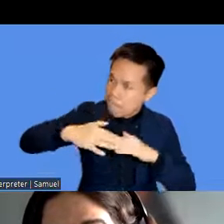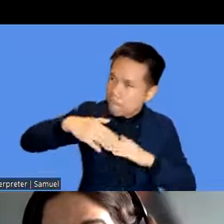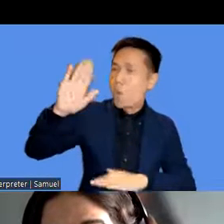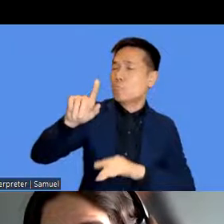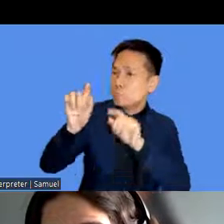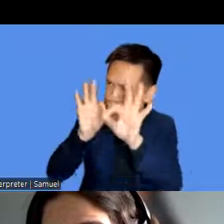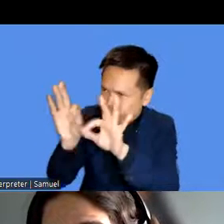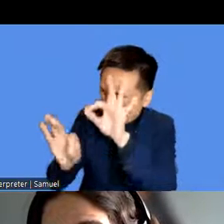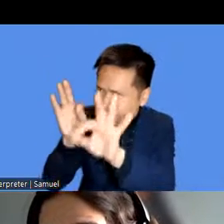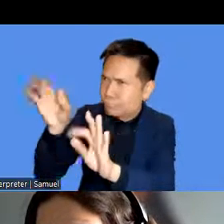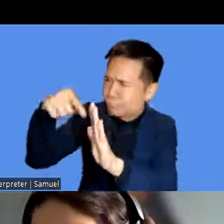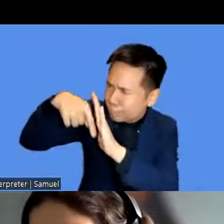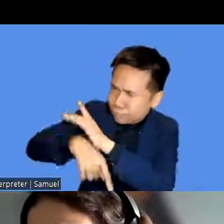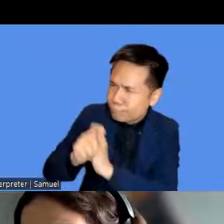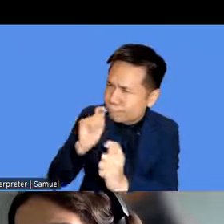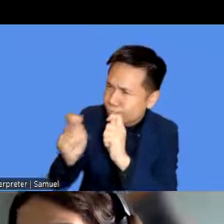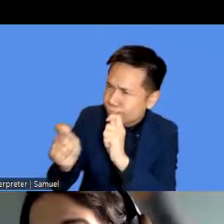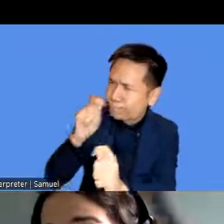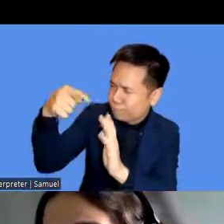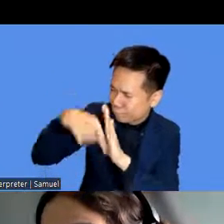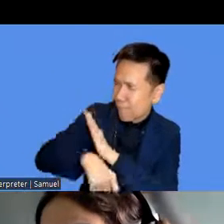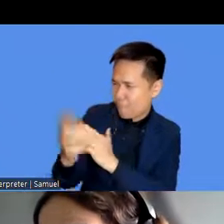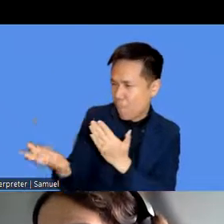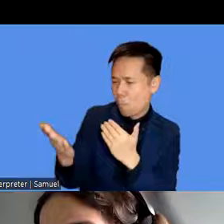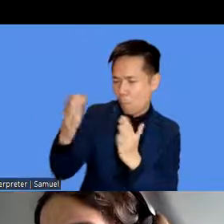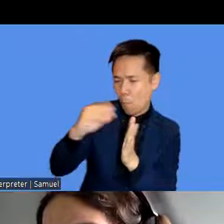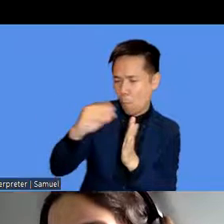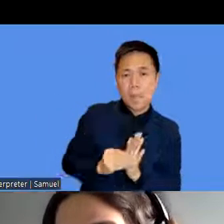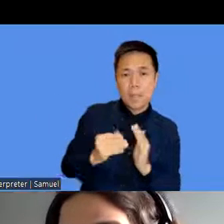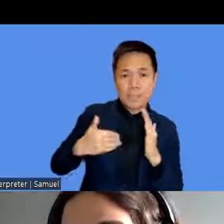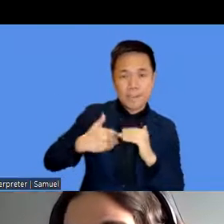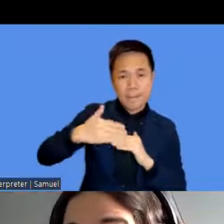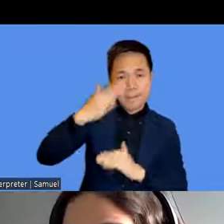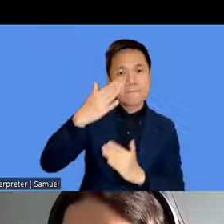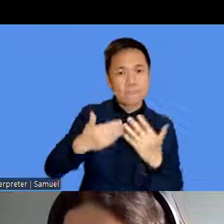And the participation and leadership of OPDs and advocates with disabilities, in determining